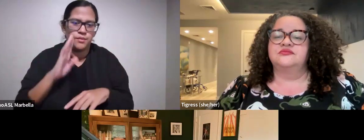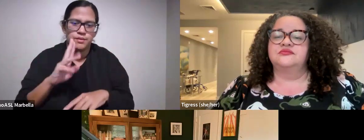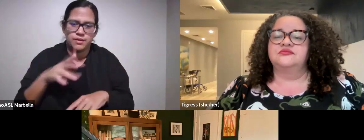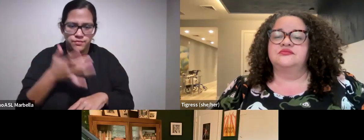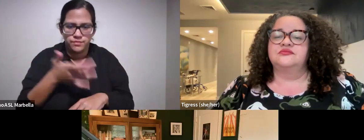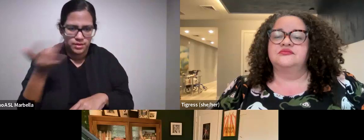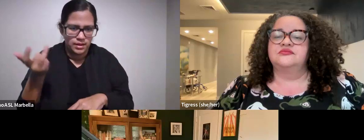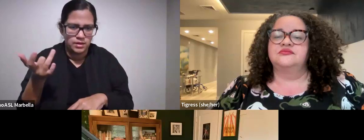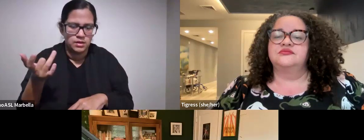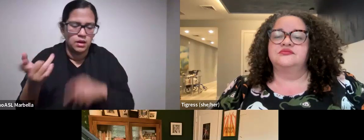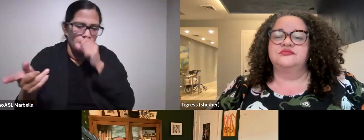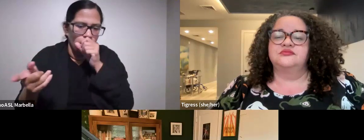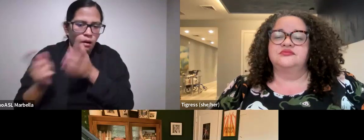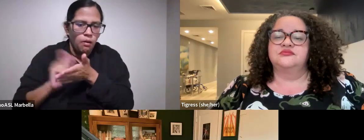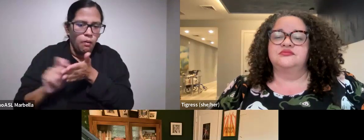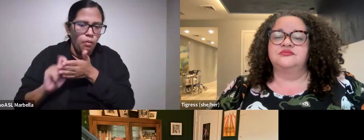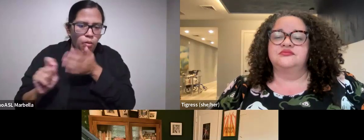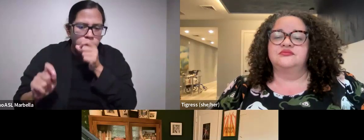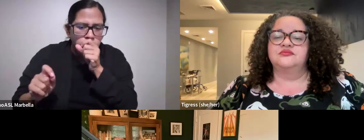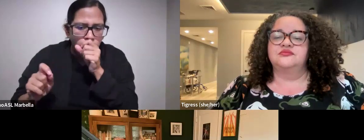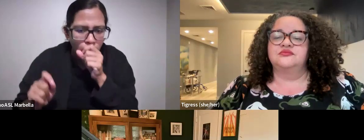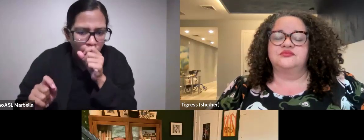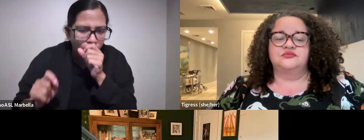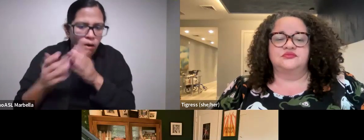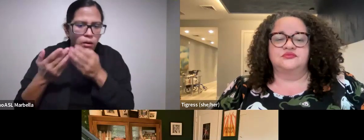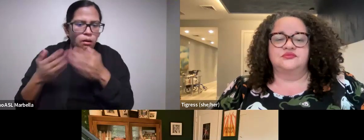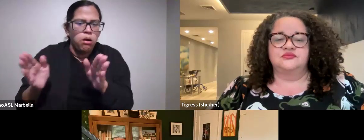She wrote an open letter to Michelle Obama